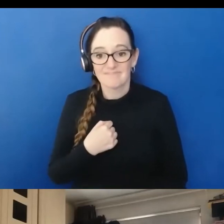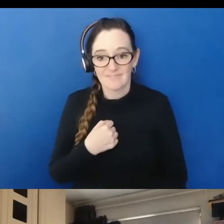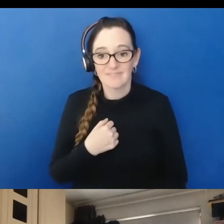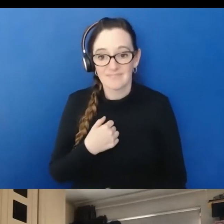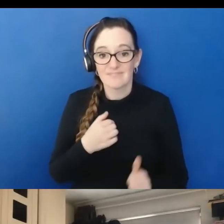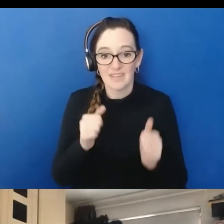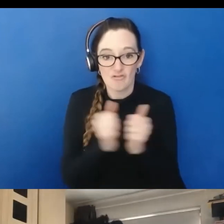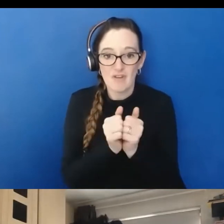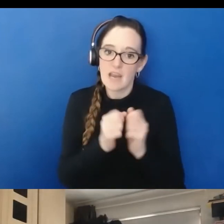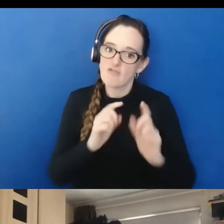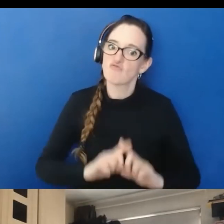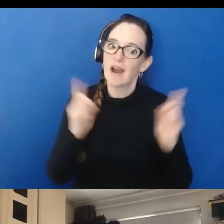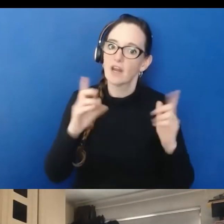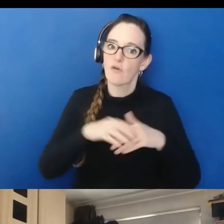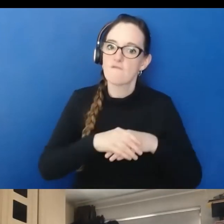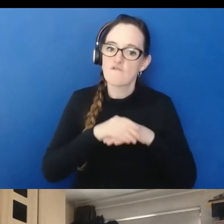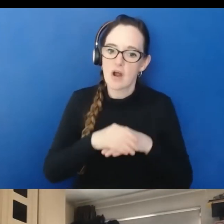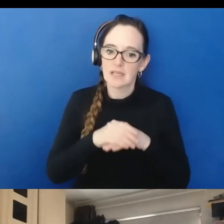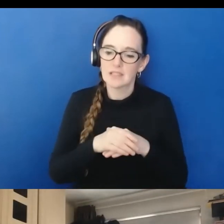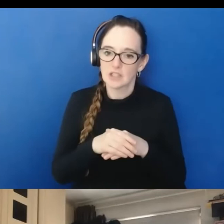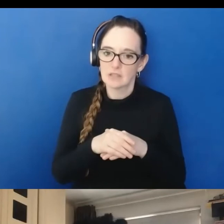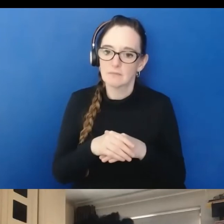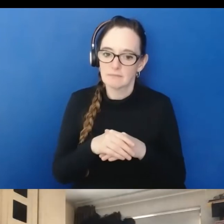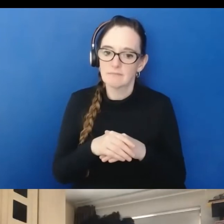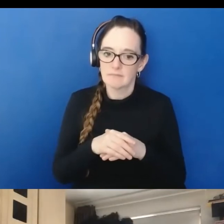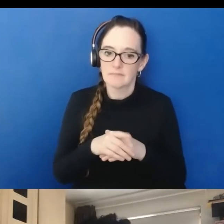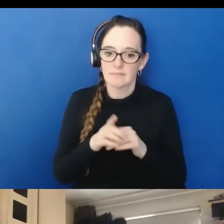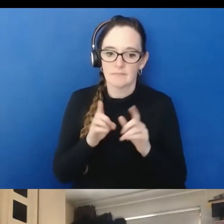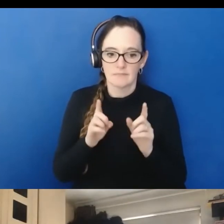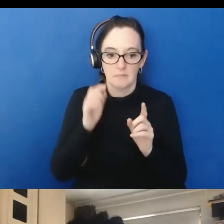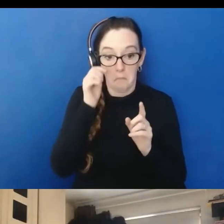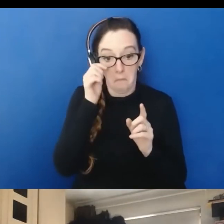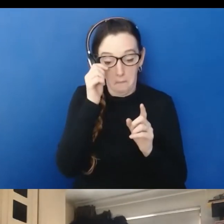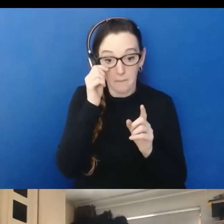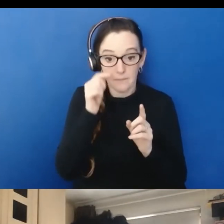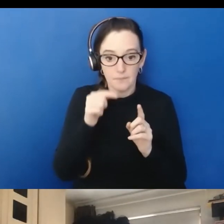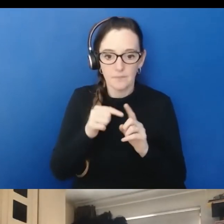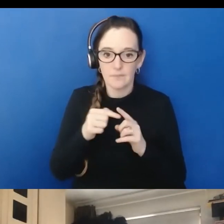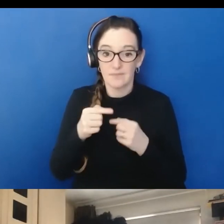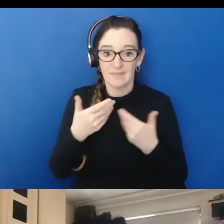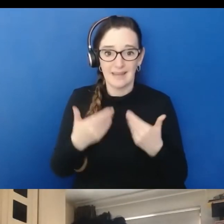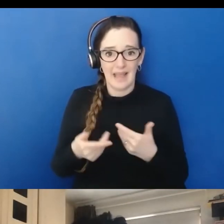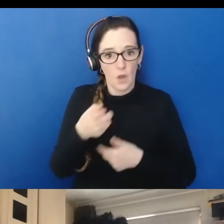because now we re working on the next year programme and that s what we re trying to